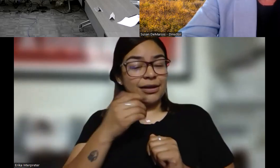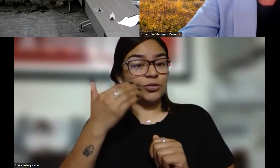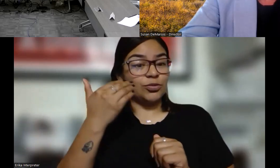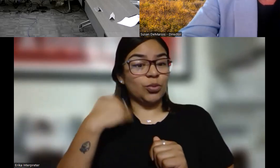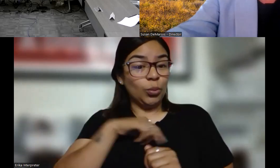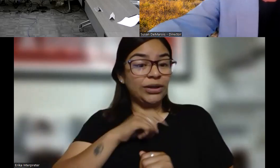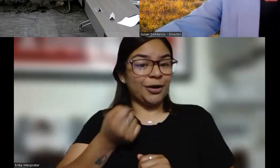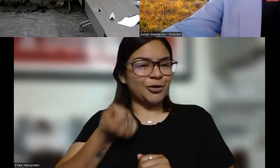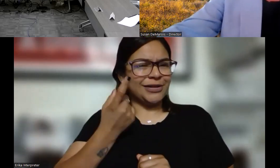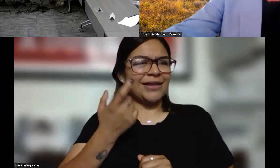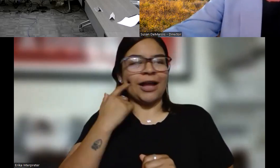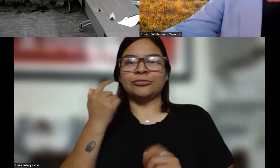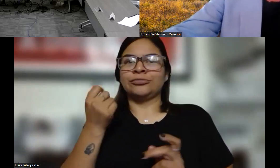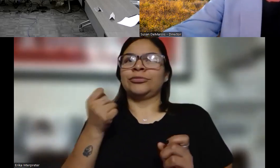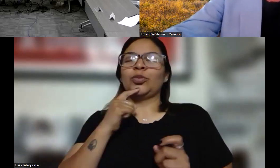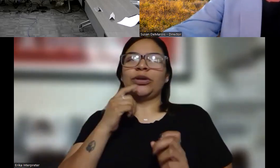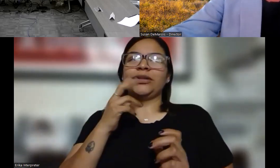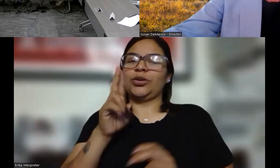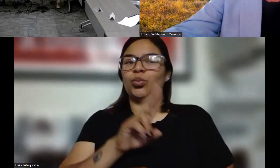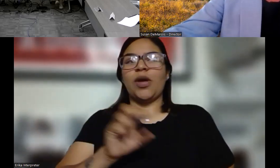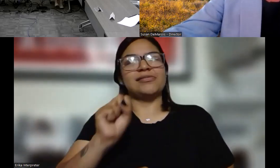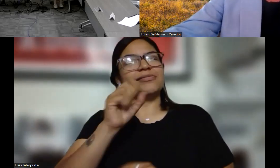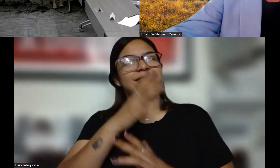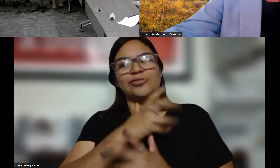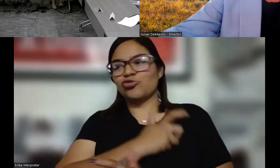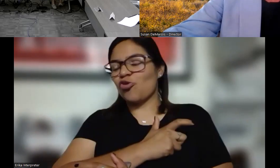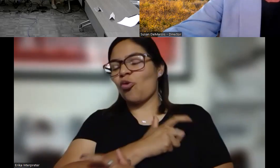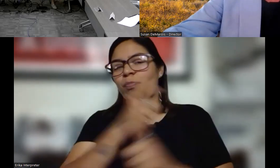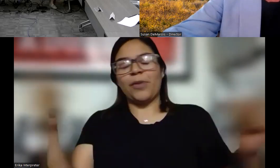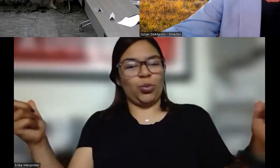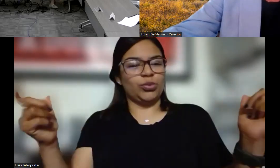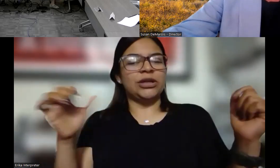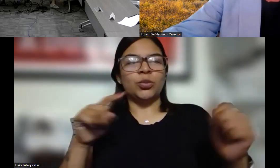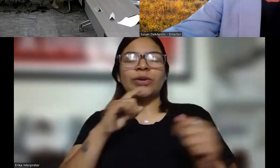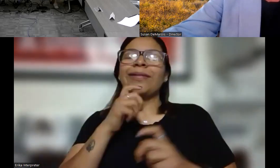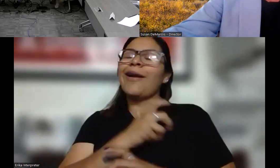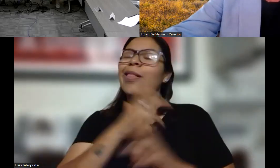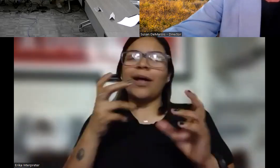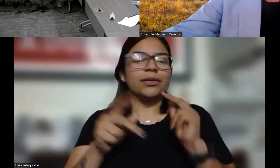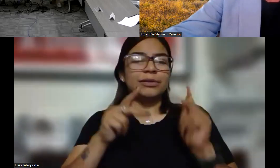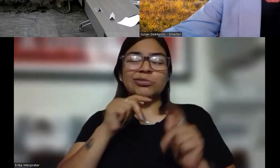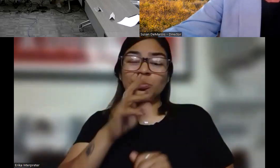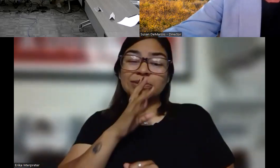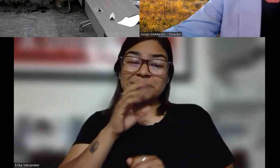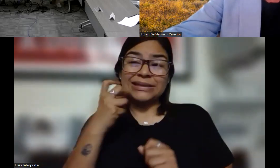uh across the United States uh and uh a lot of people don't speak English U and and I'm just